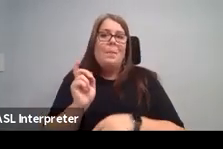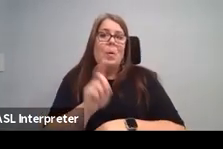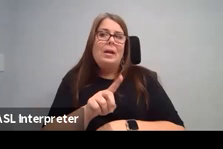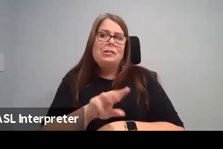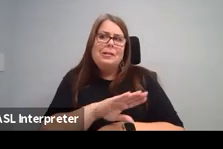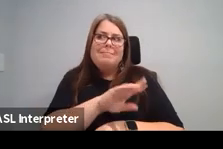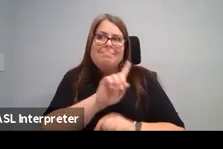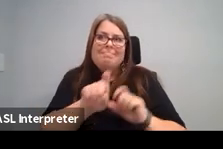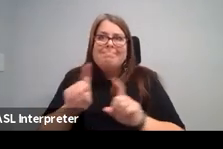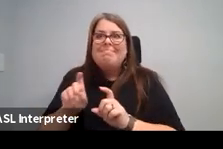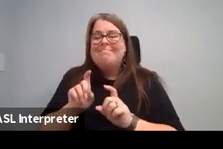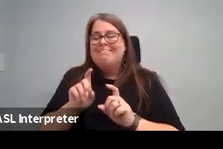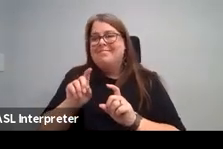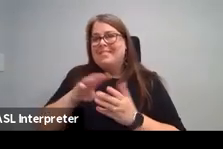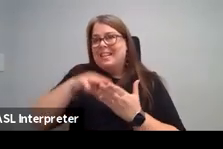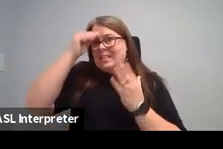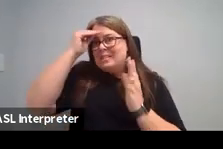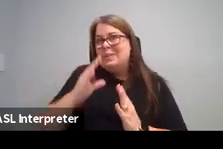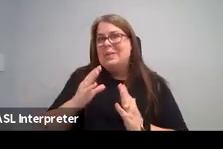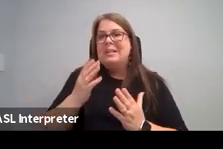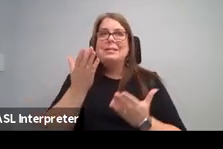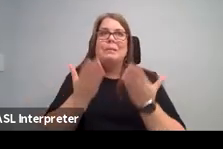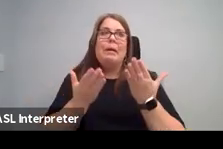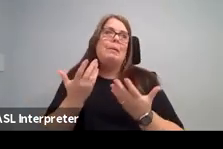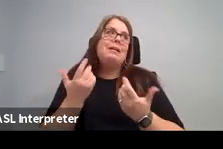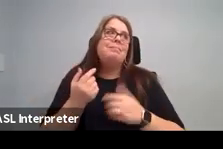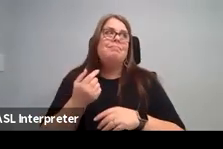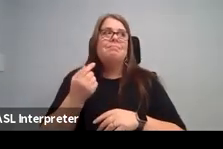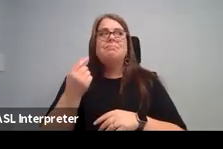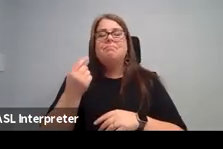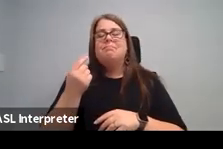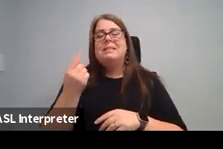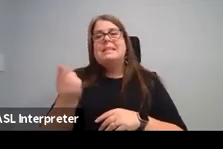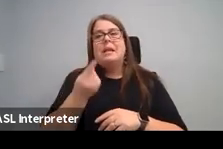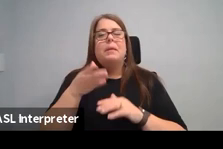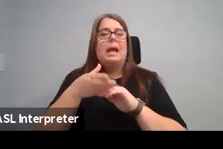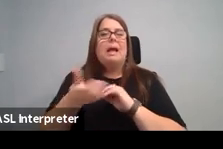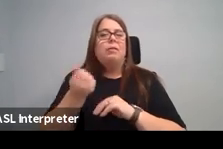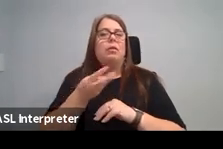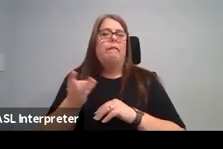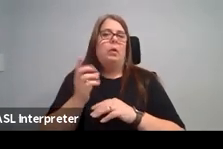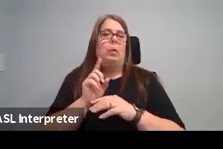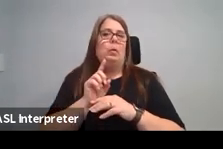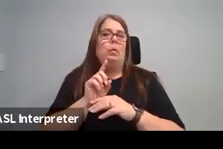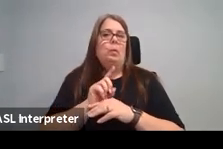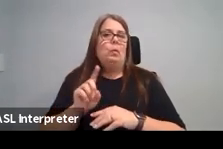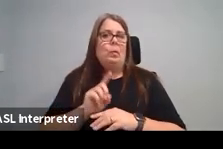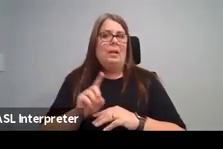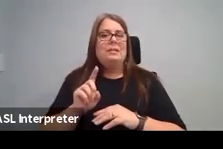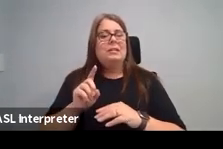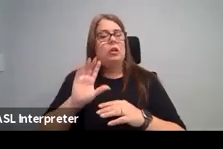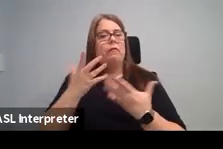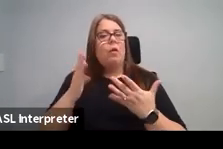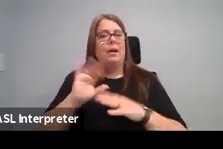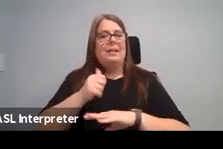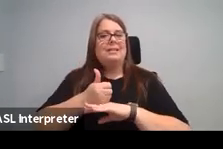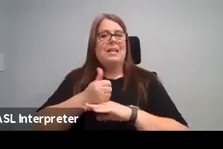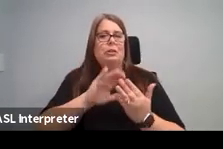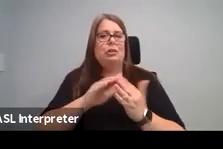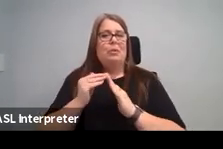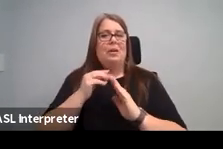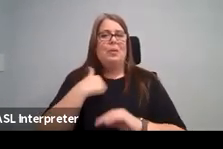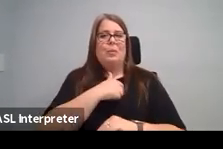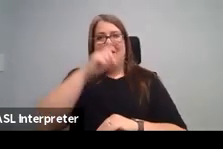Allison Frenzel : And it might be something that you do when you're a few weeks in, and you've already established community. Um, but we just thought that this was a cool little activity because you could see it live happening.